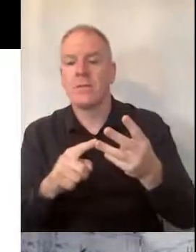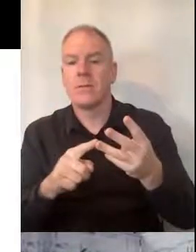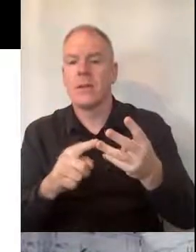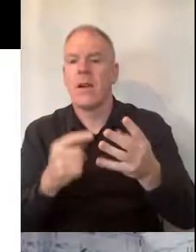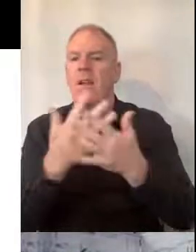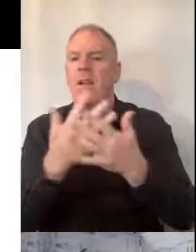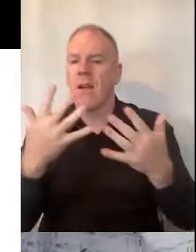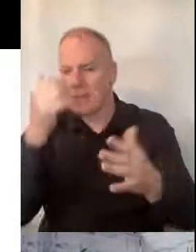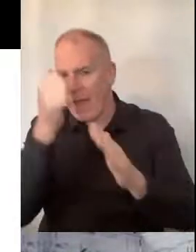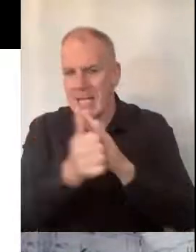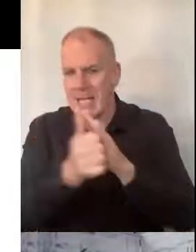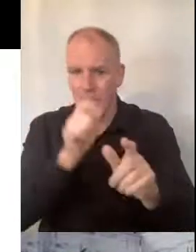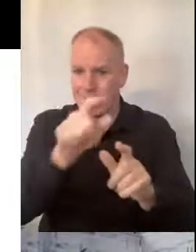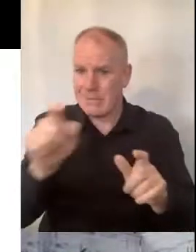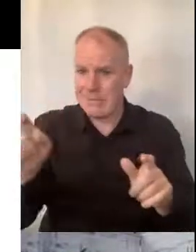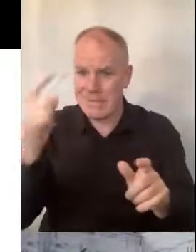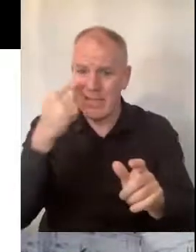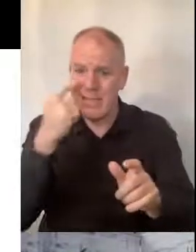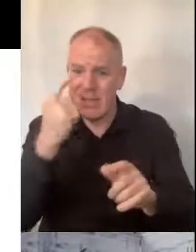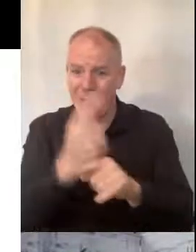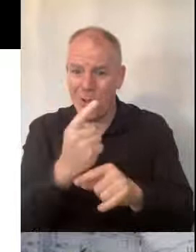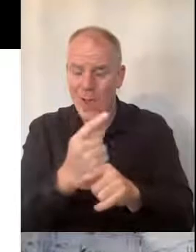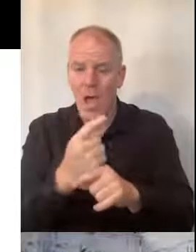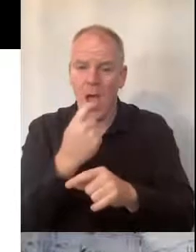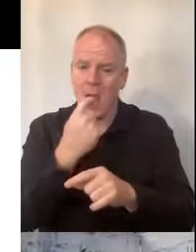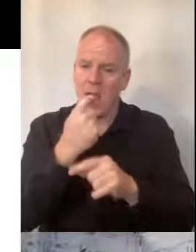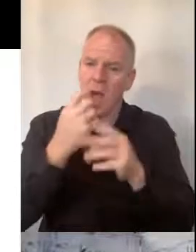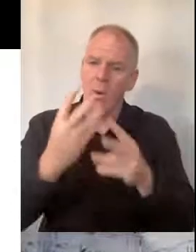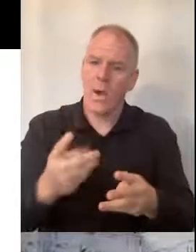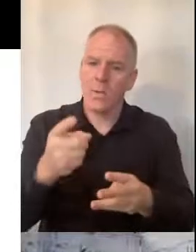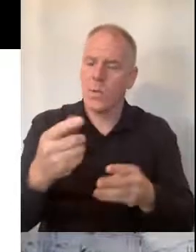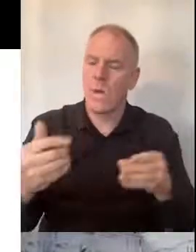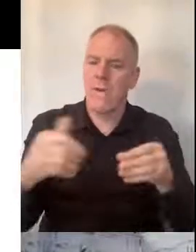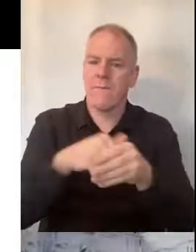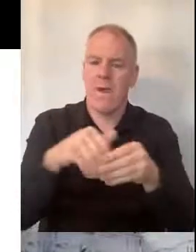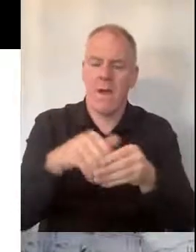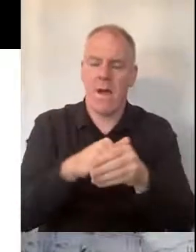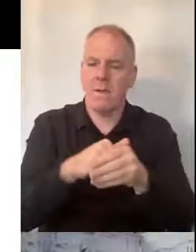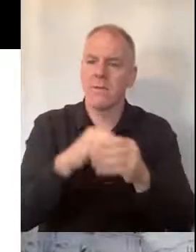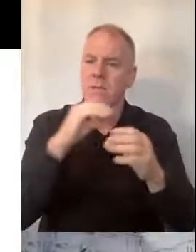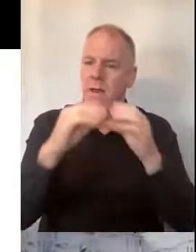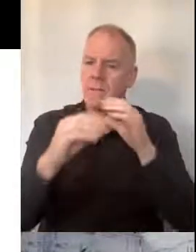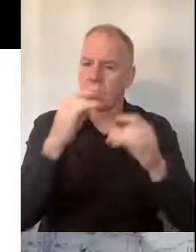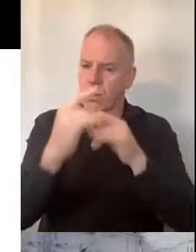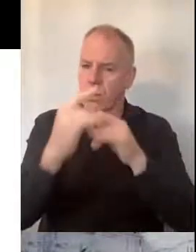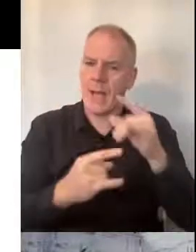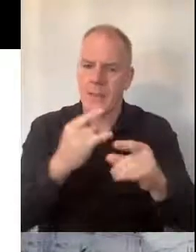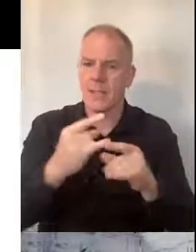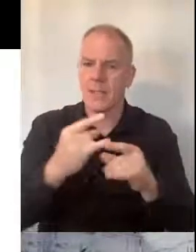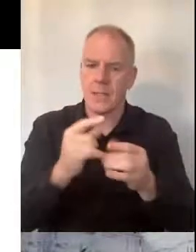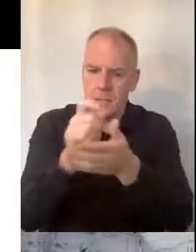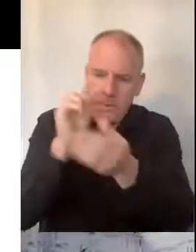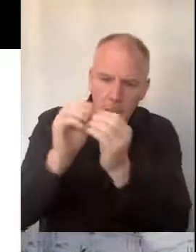room and I can see you and I really do want you to get involved. Add to the conversation. Write some comments in the